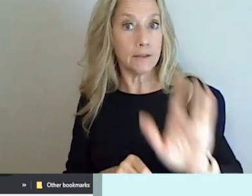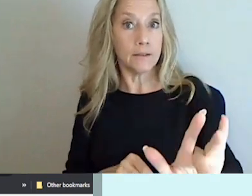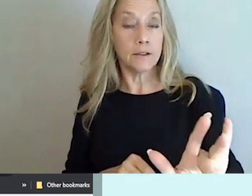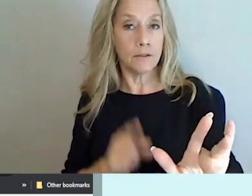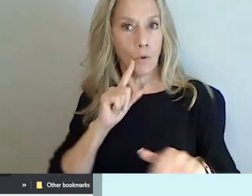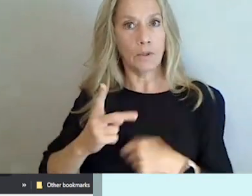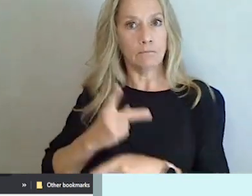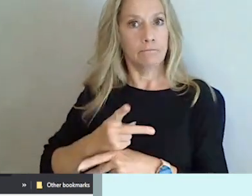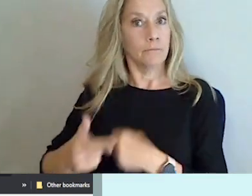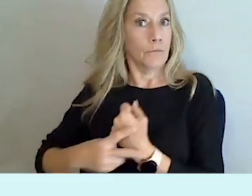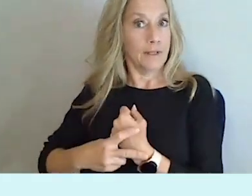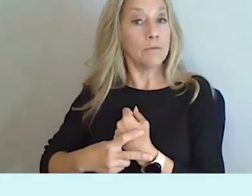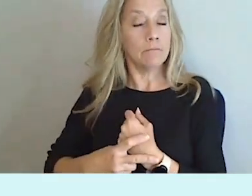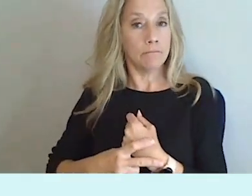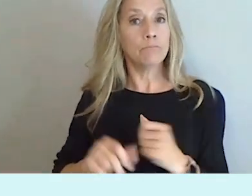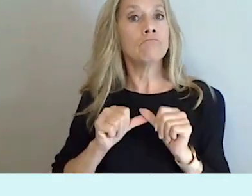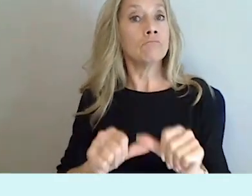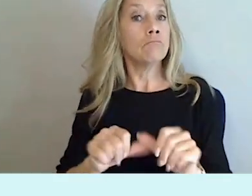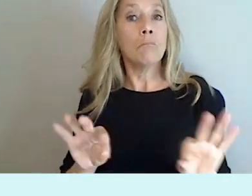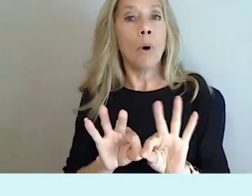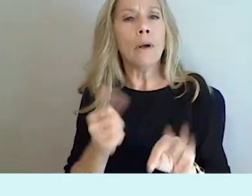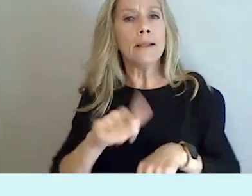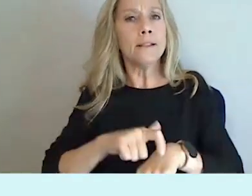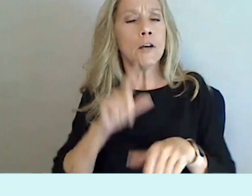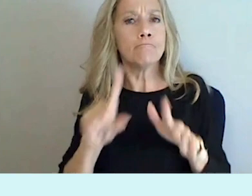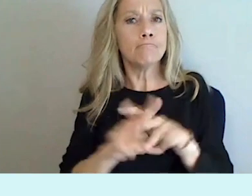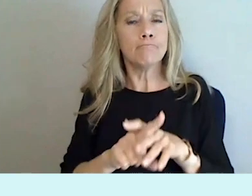As always, if you have questions or need help with TennCare coverage,